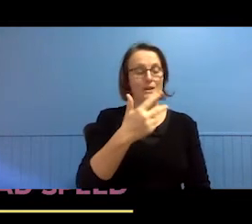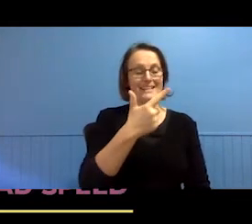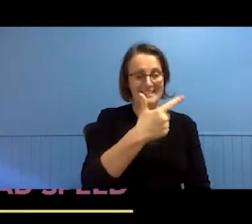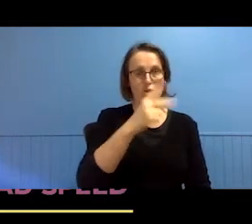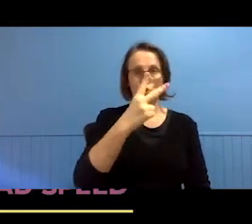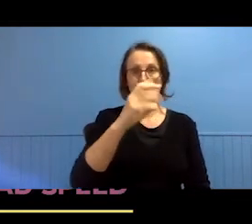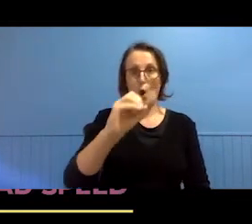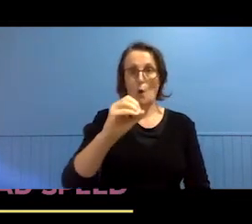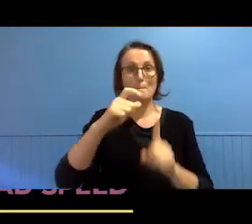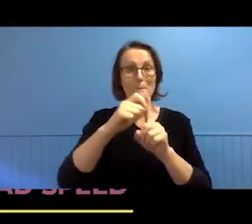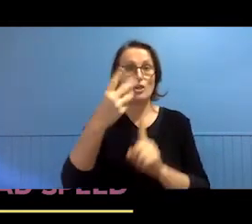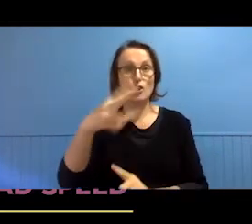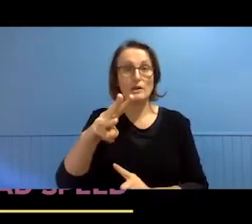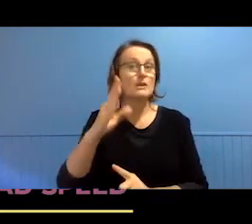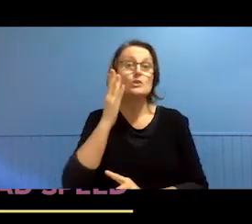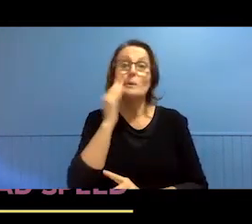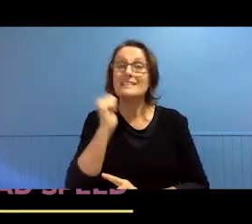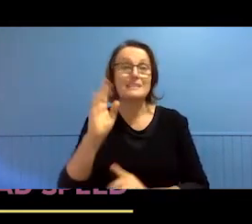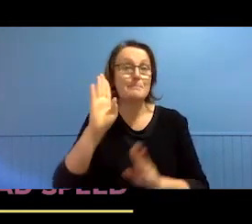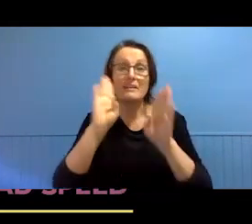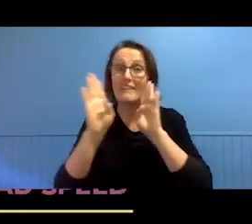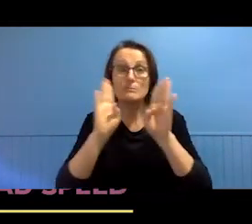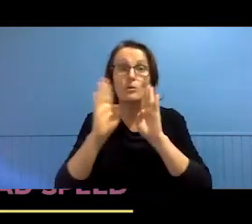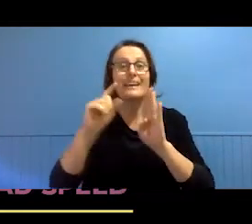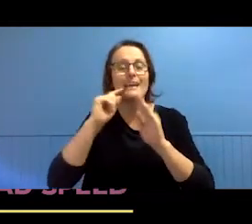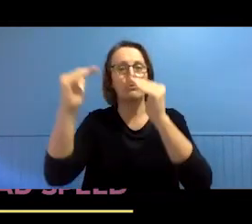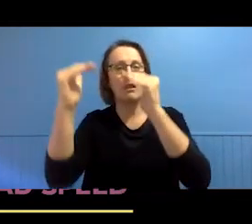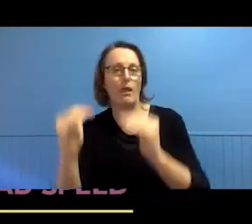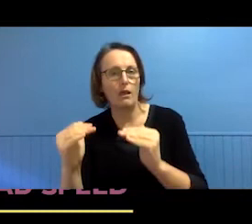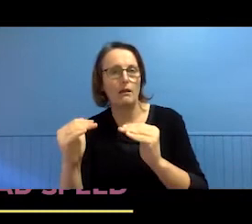into Facebook, it's going to actually down scale it to fit 720